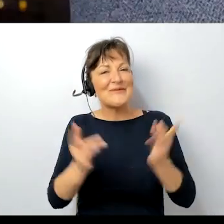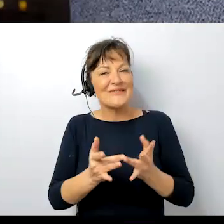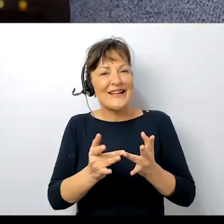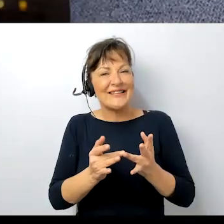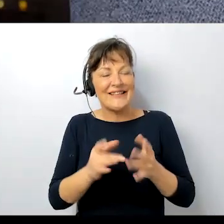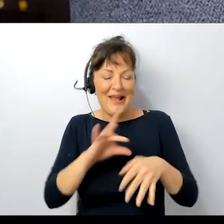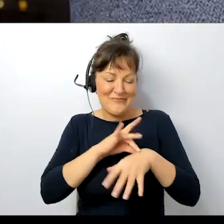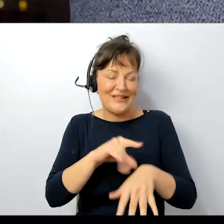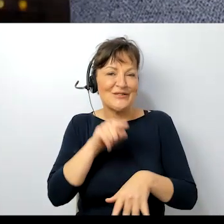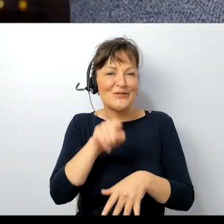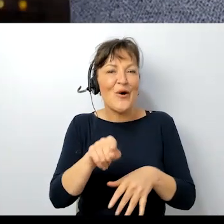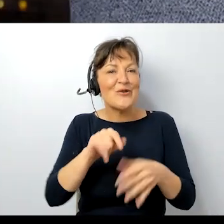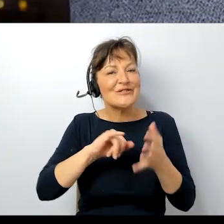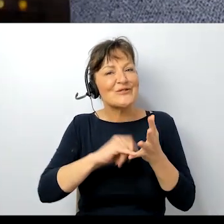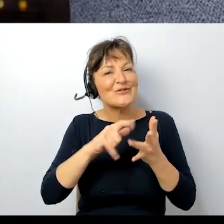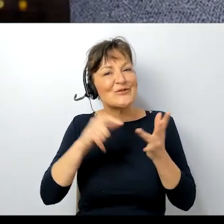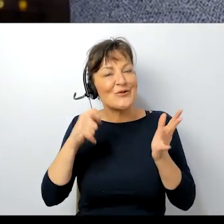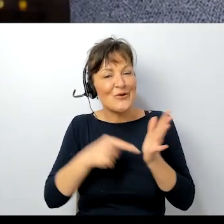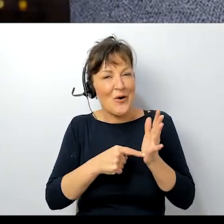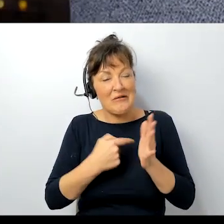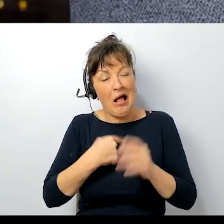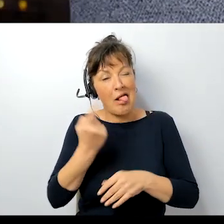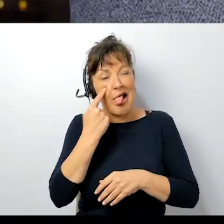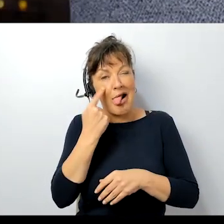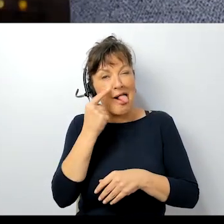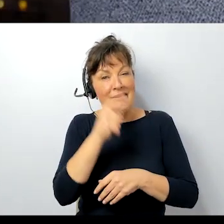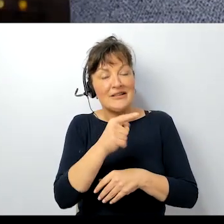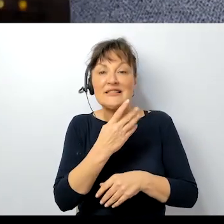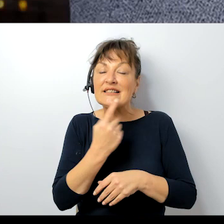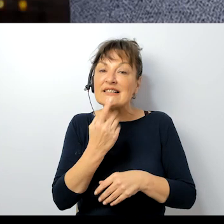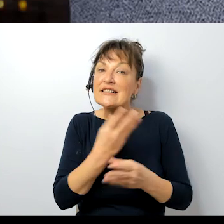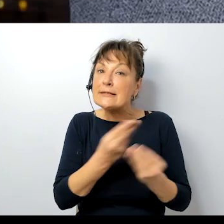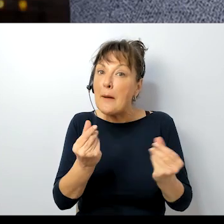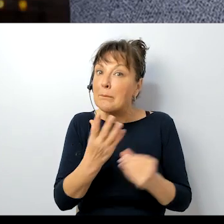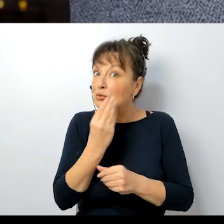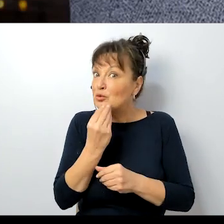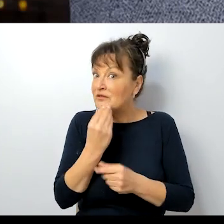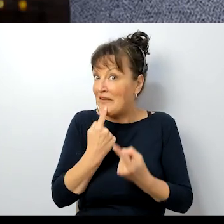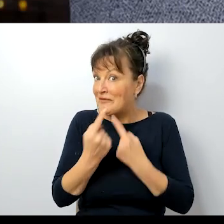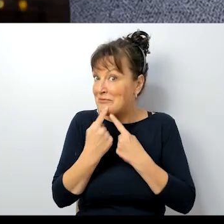Our website apprenticeships.scot has lots of information and support regarding apprenticeships.